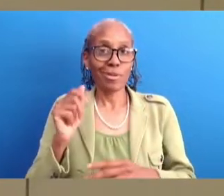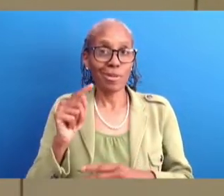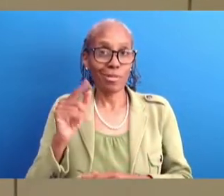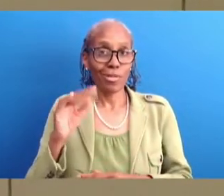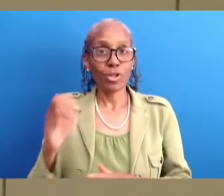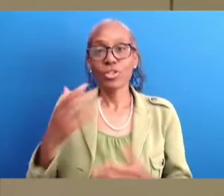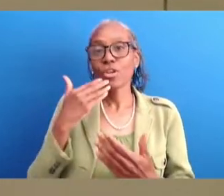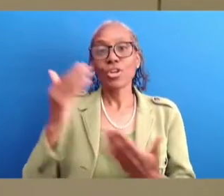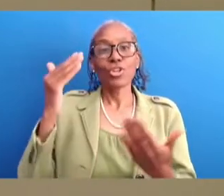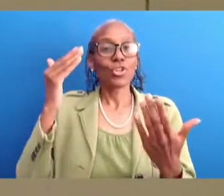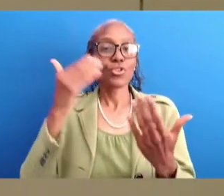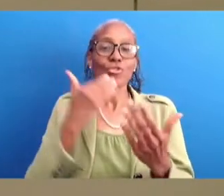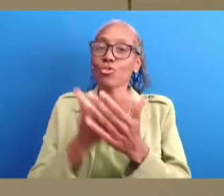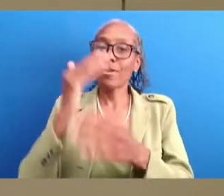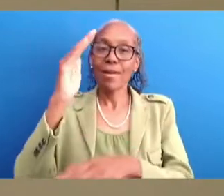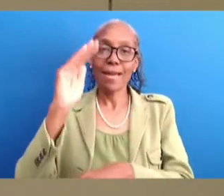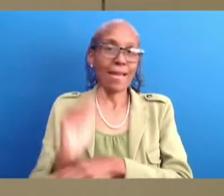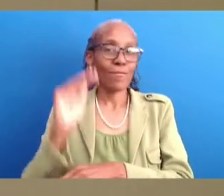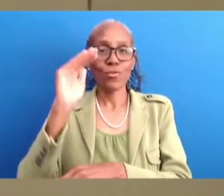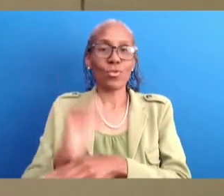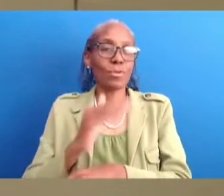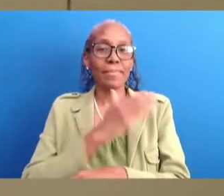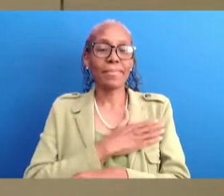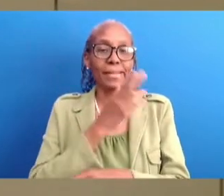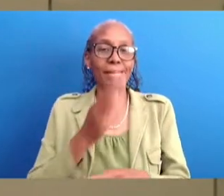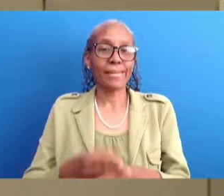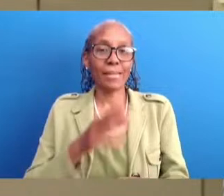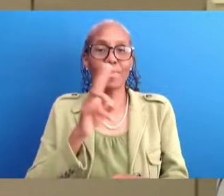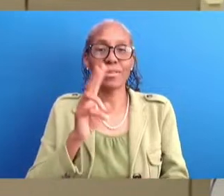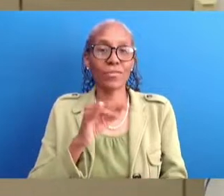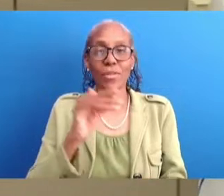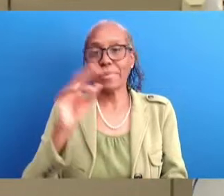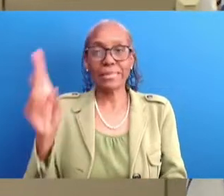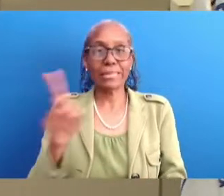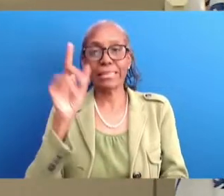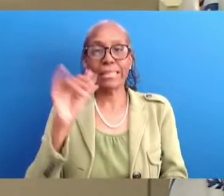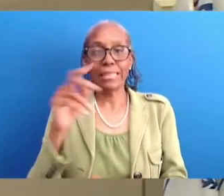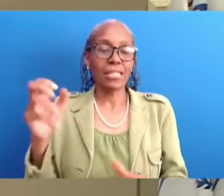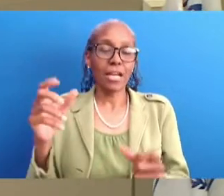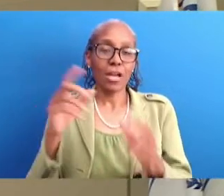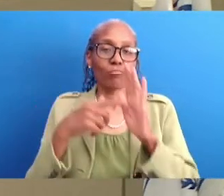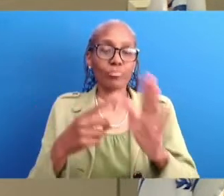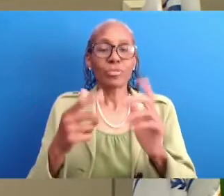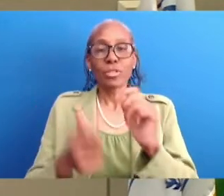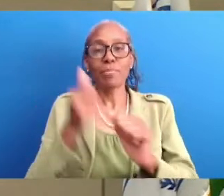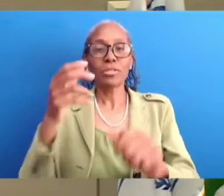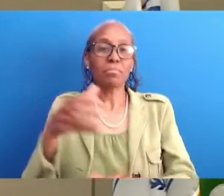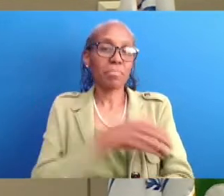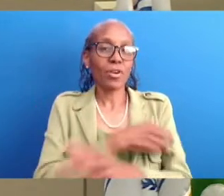THE COUNTY COMMISSIONER AT-LARGE.